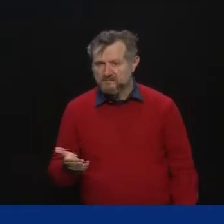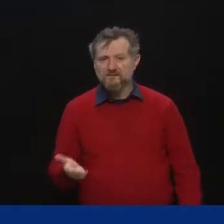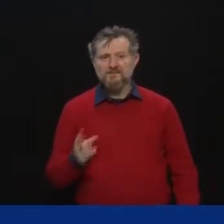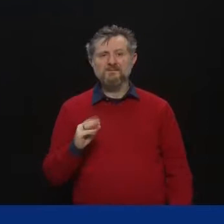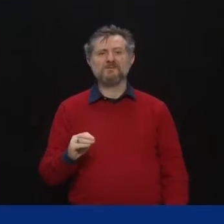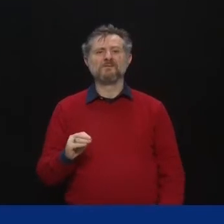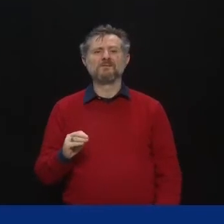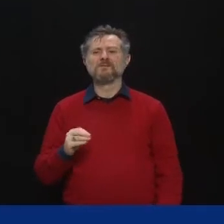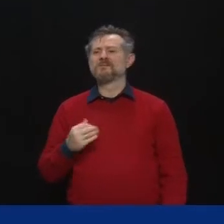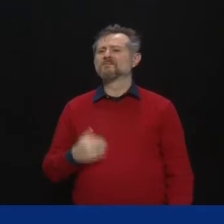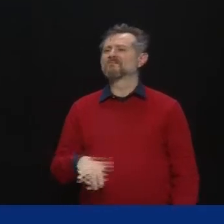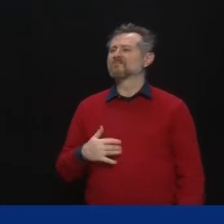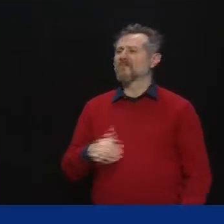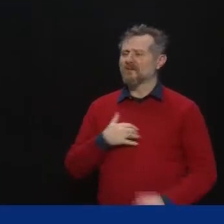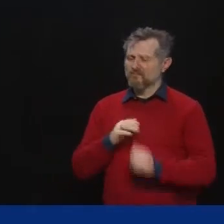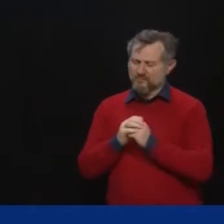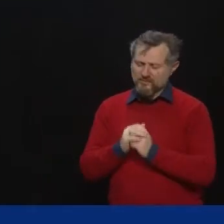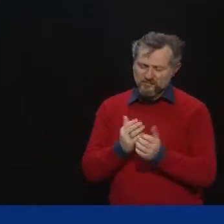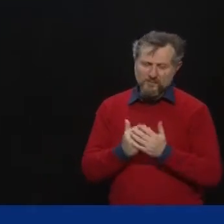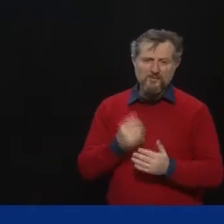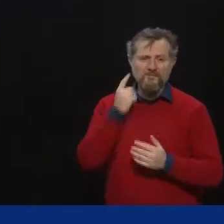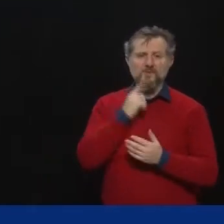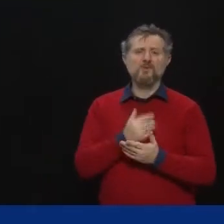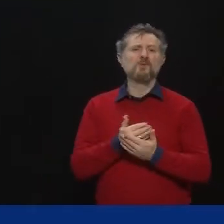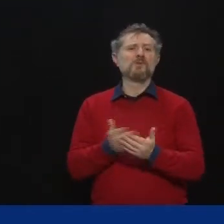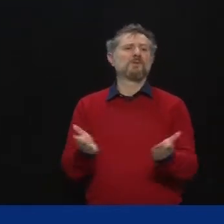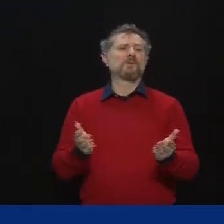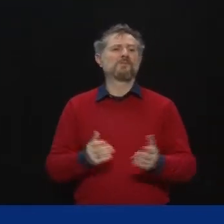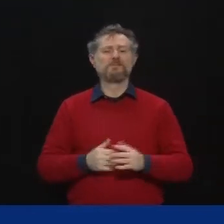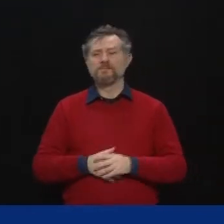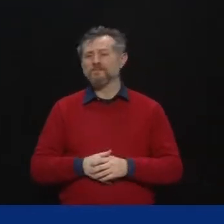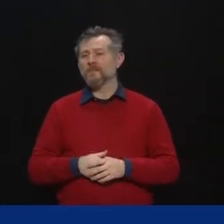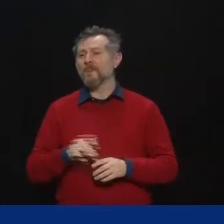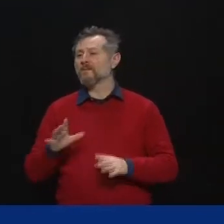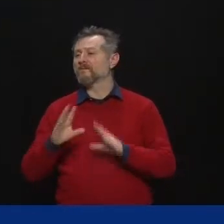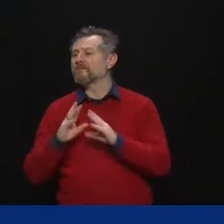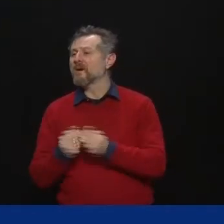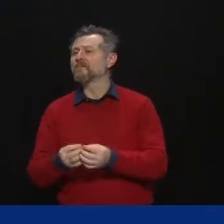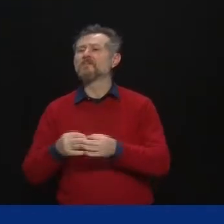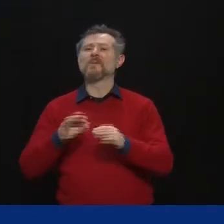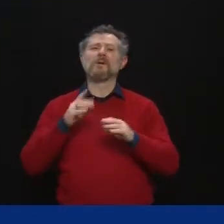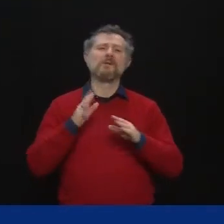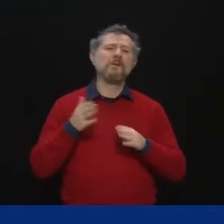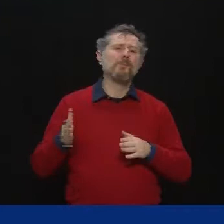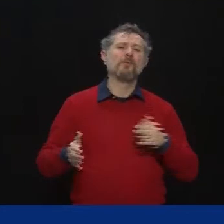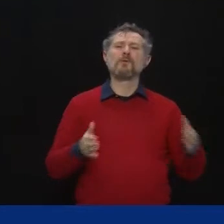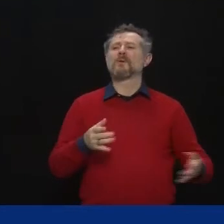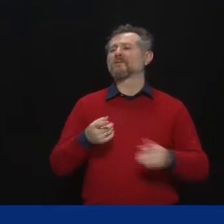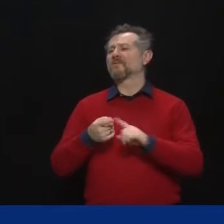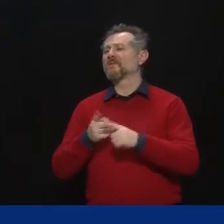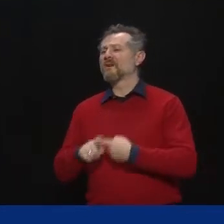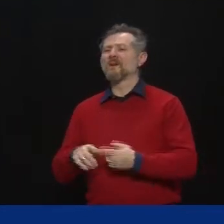DEVASTATED DURING THIS HOLIDAY SEASON. PEOPLE WHO HAD BEEN HOSPITALIZED VERY SICK. AND THIS IS A HORRIFIC TIME OF THE YEAR TO EXPERIENCE THIS LOSS. THAT'S WHY OUR HEARTS GO OUT TO THE INDIVIDUALS AND THEIR